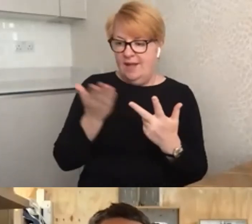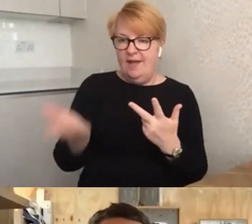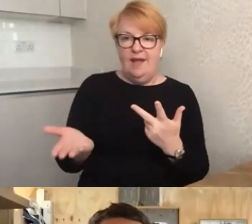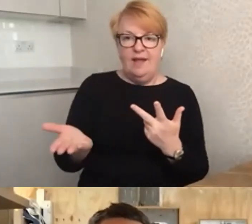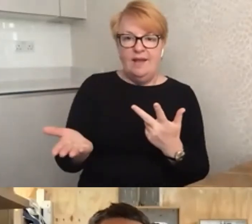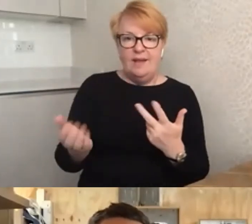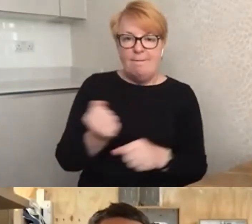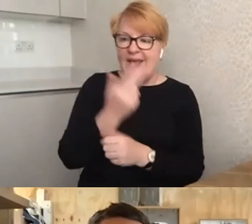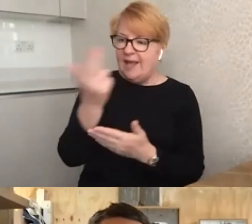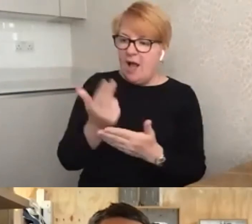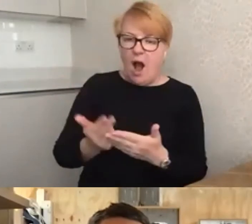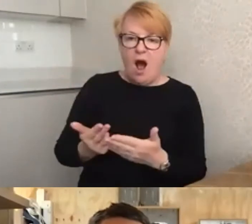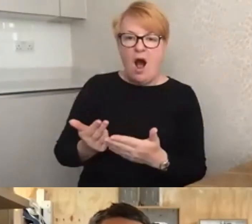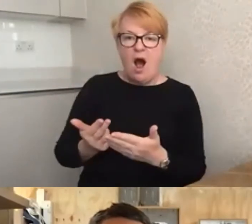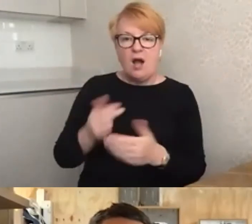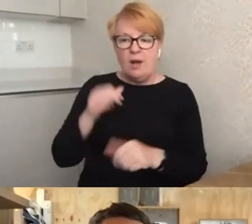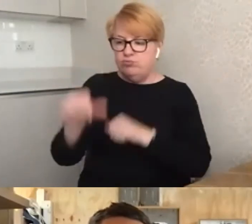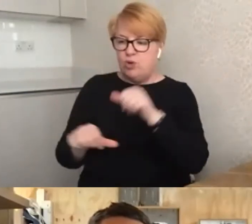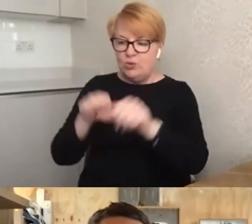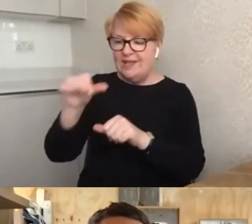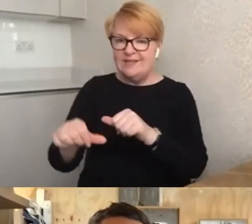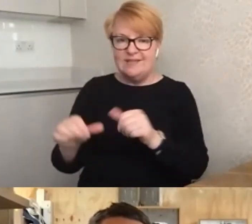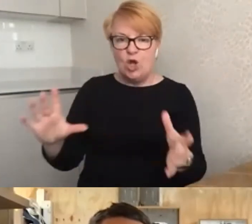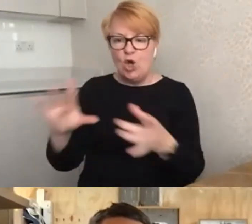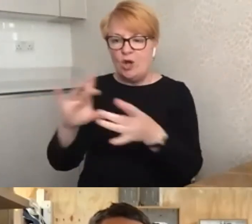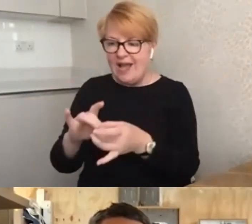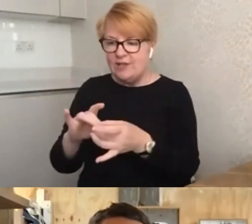or the artistic processes connect with the things that people are already doing.